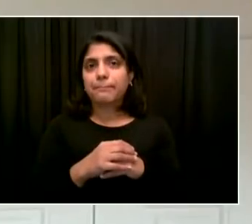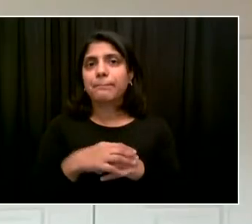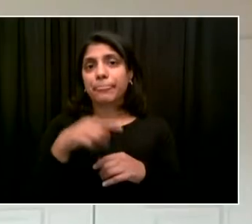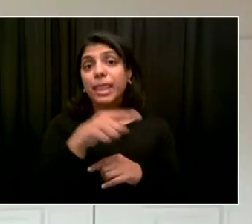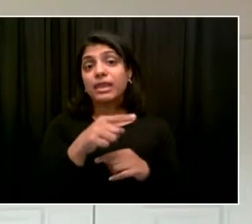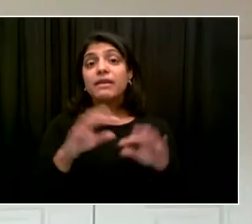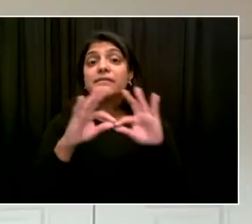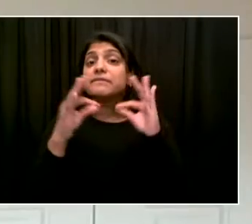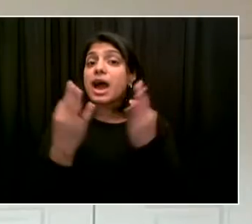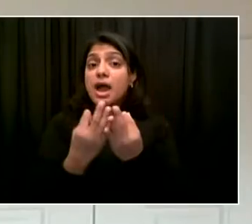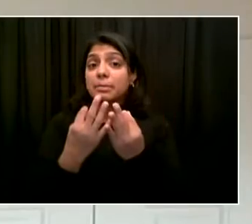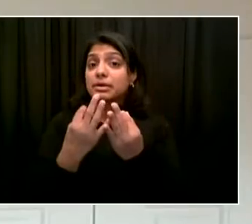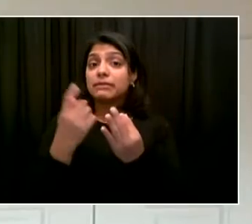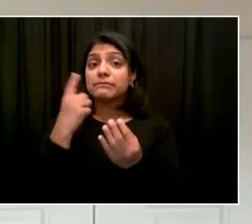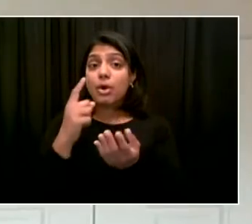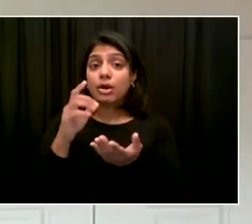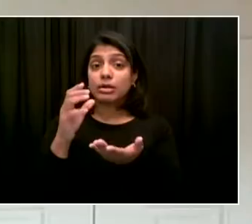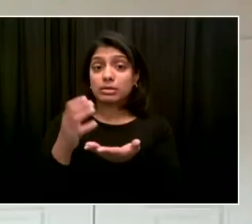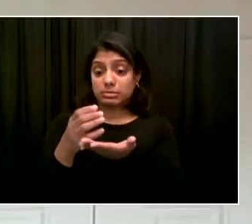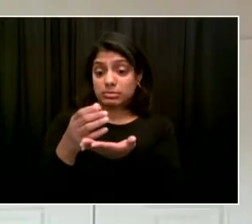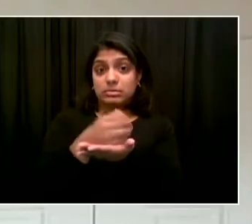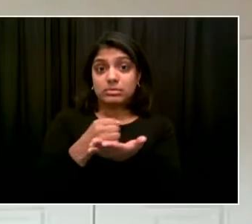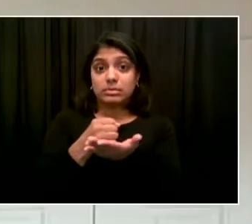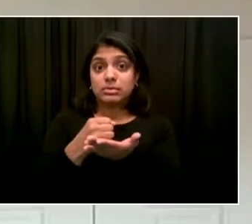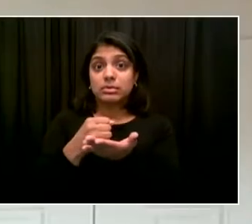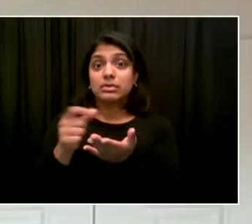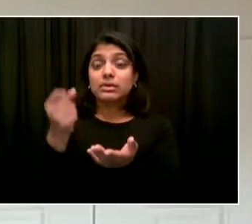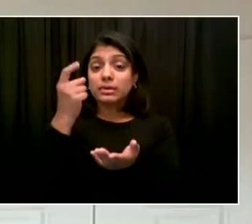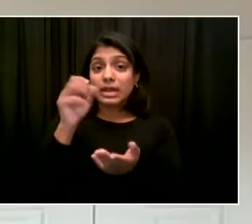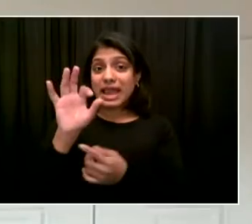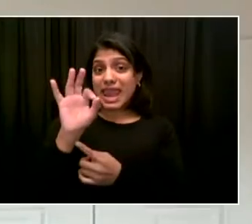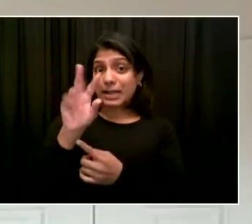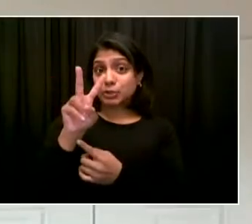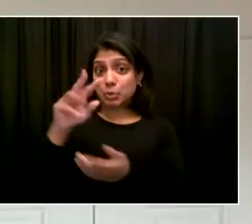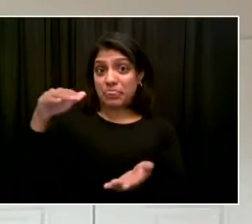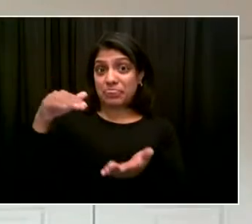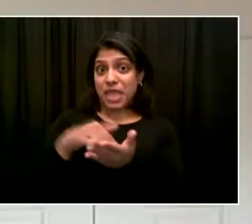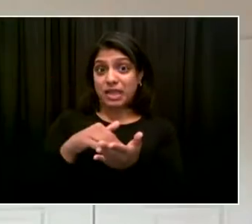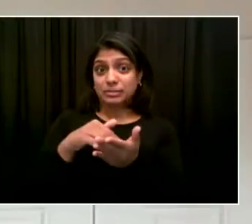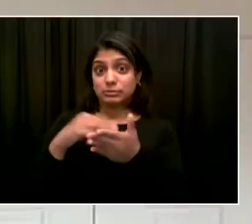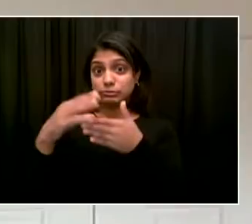THEY PUT IT SO SUCCINCTLY A FAMILY OF THREE MAKING $42,000 A YEAR WILL BE